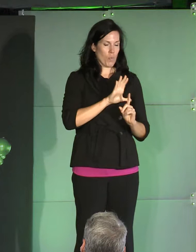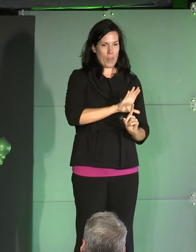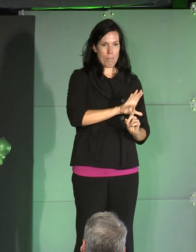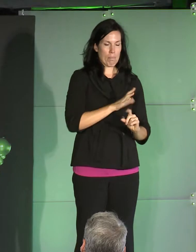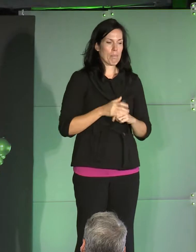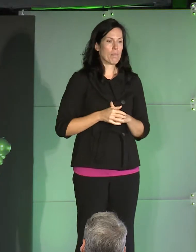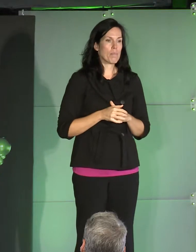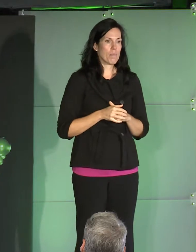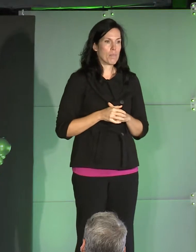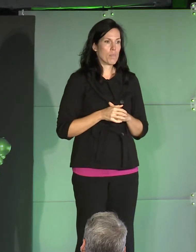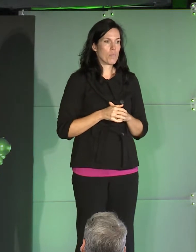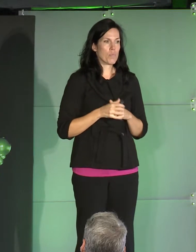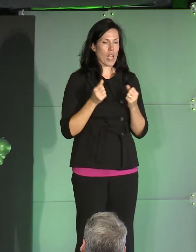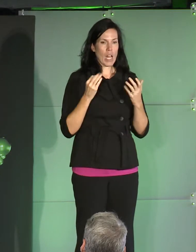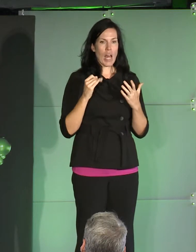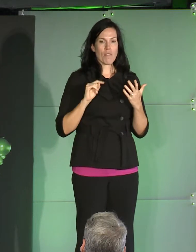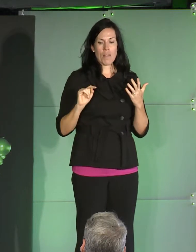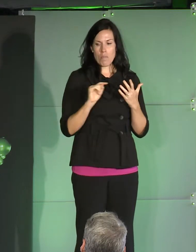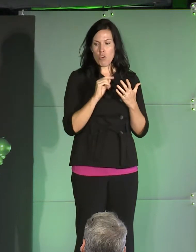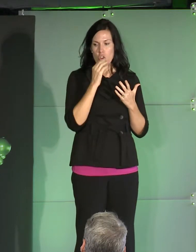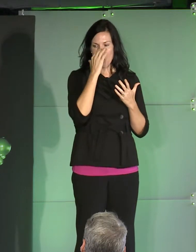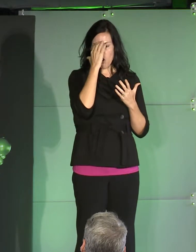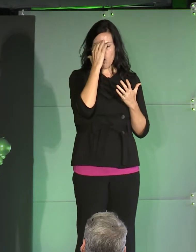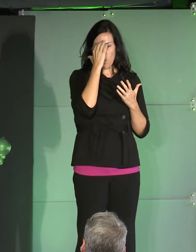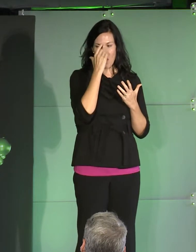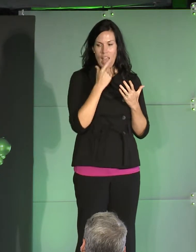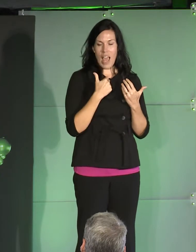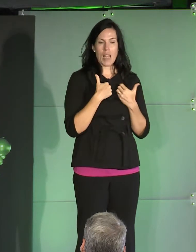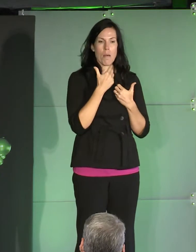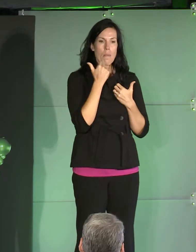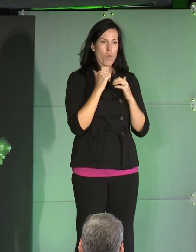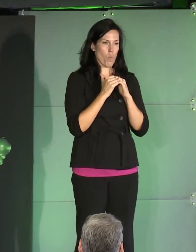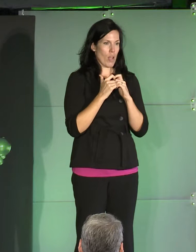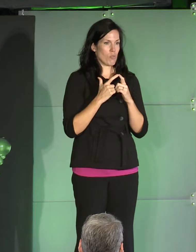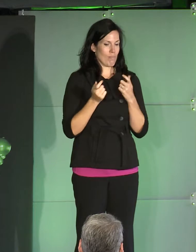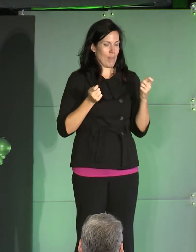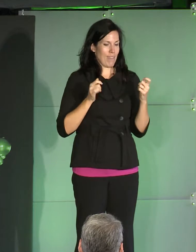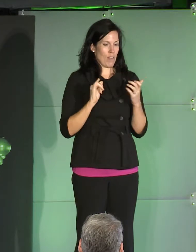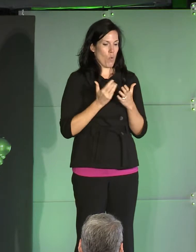And a lot of them knew that there was a better way to manage the waste. That the water is contaminated.